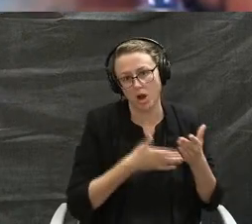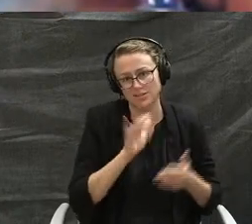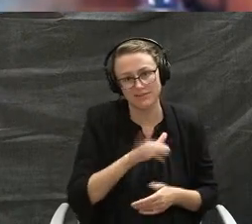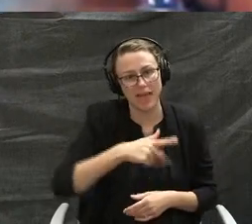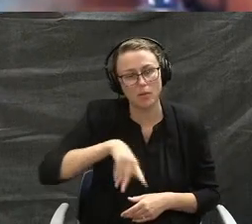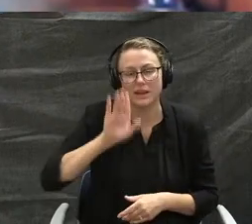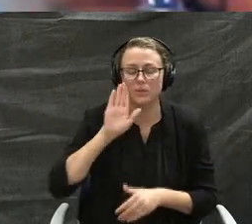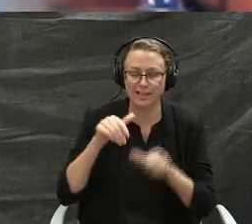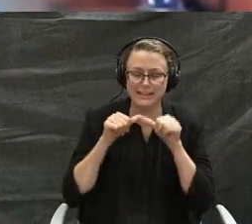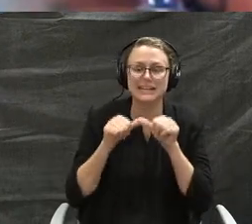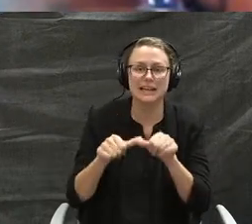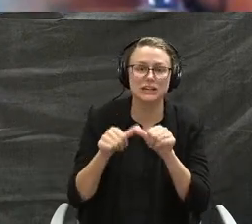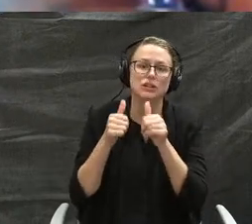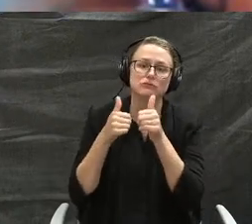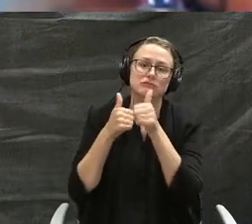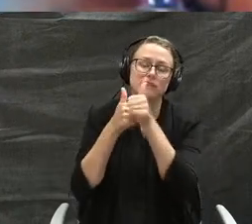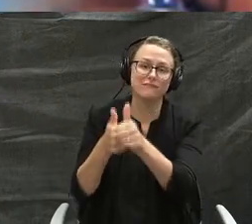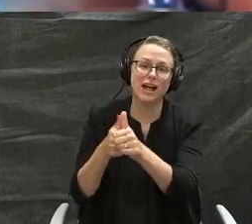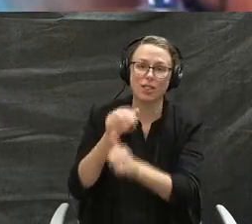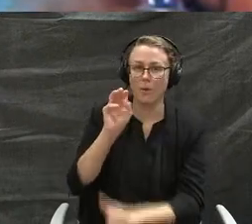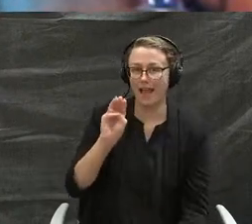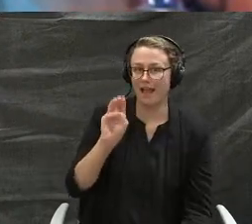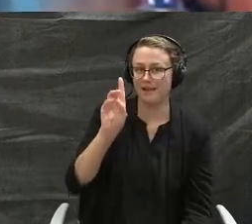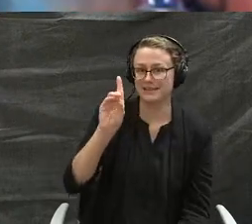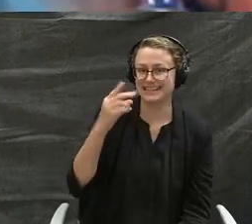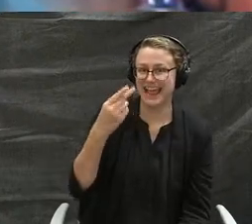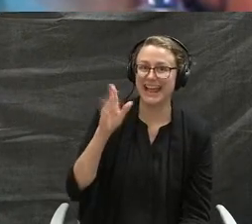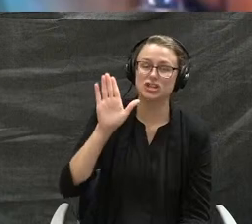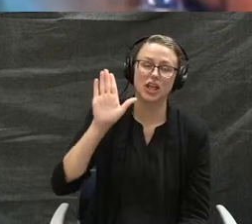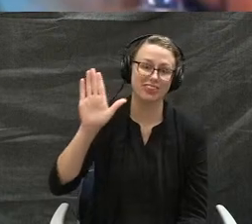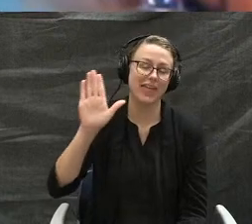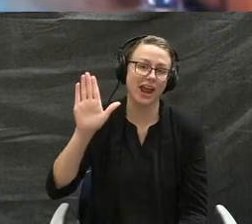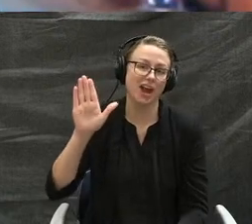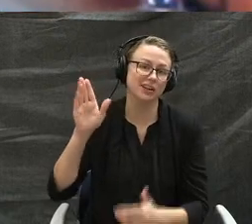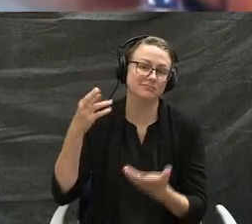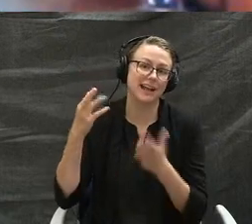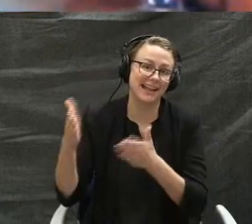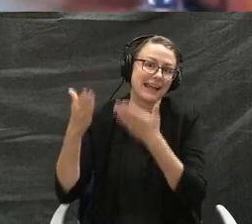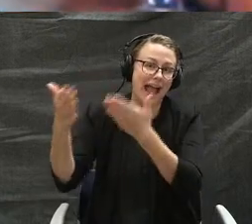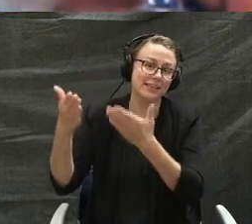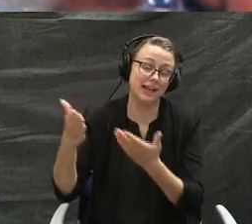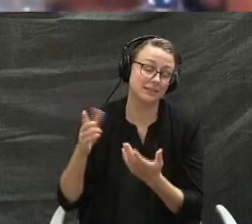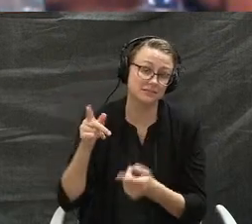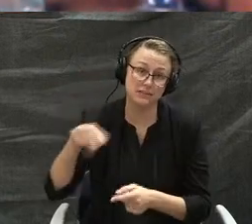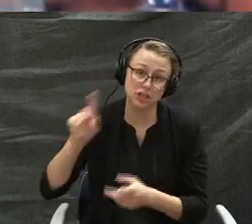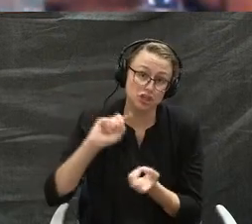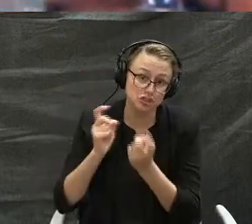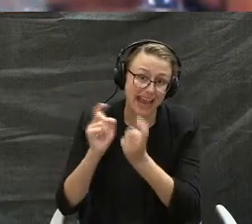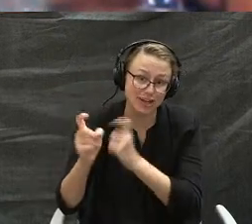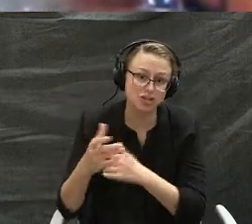would continue to follow empty HS exclusion guidelines which can and do change their currently in the works of making